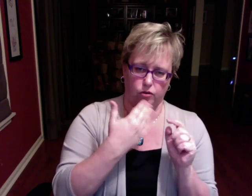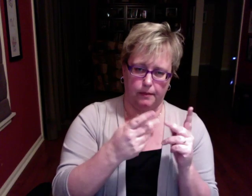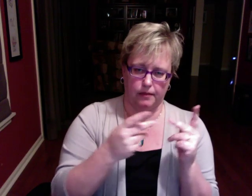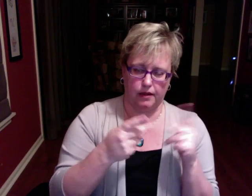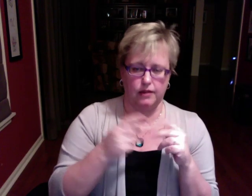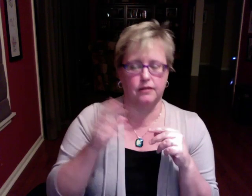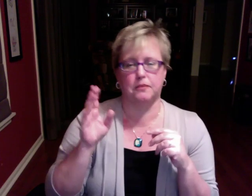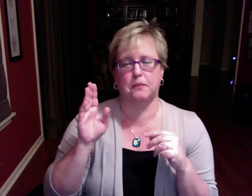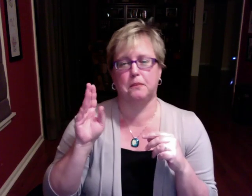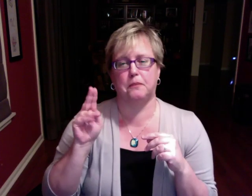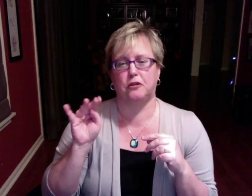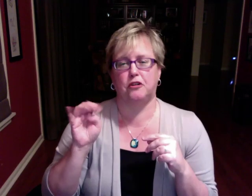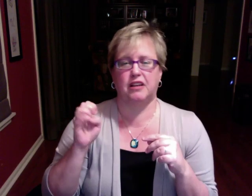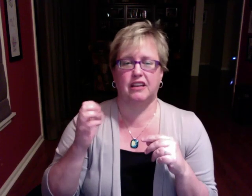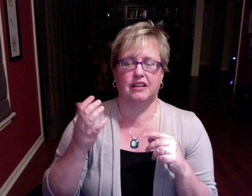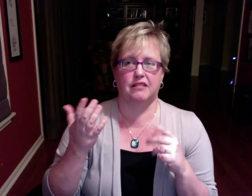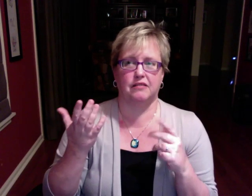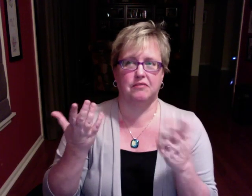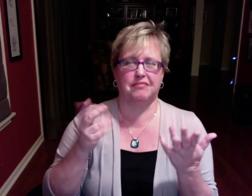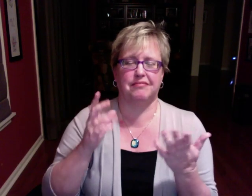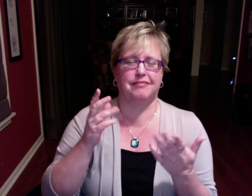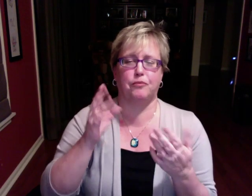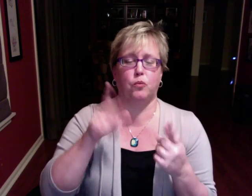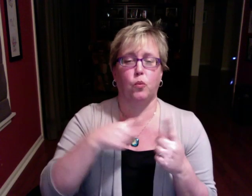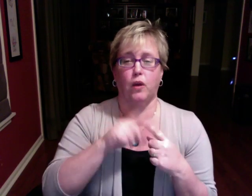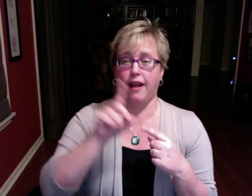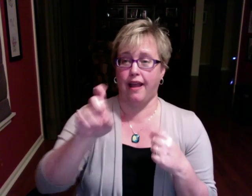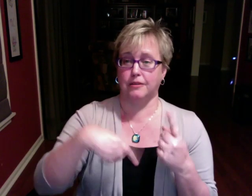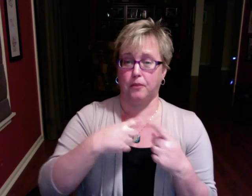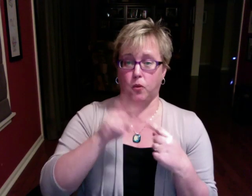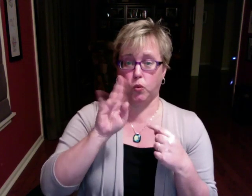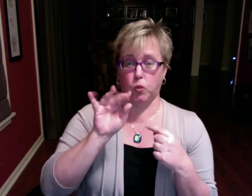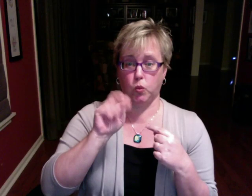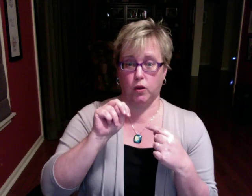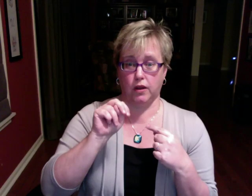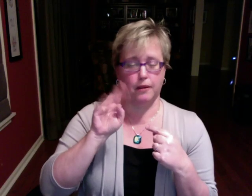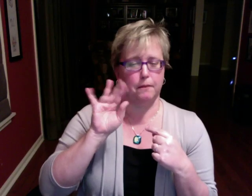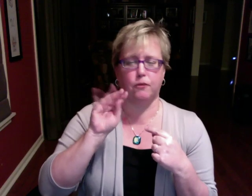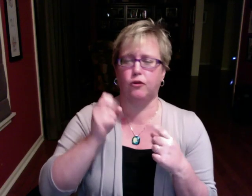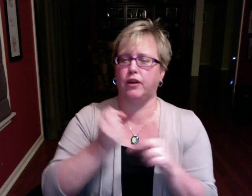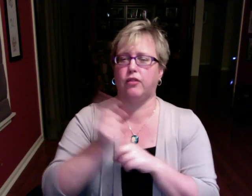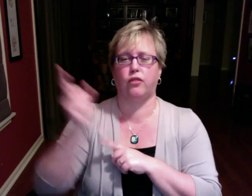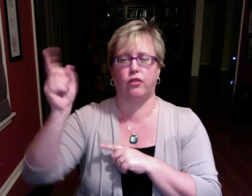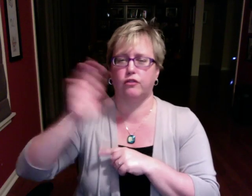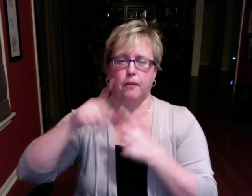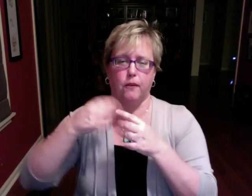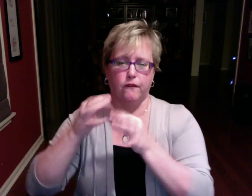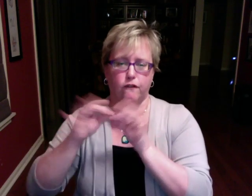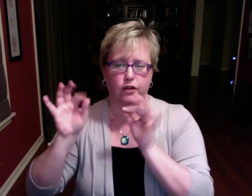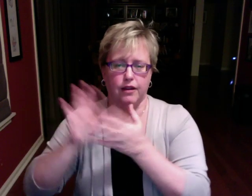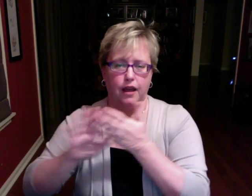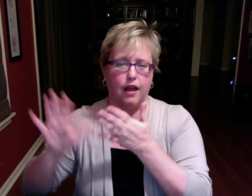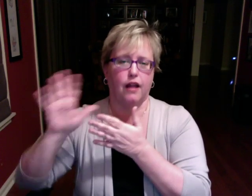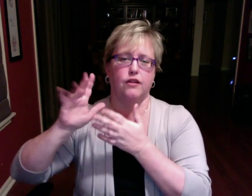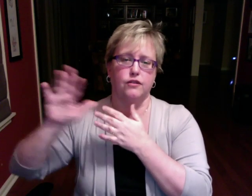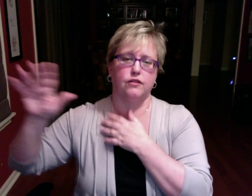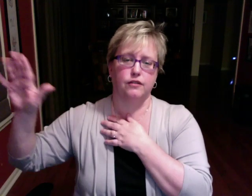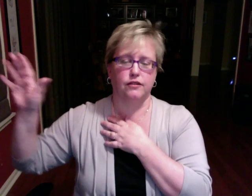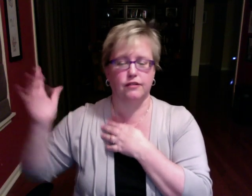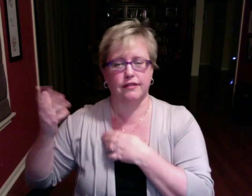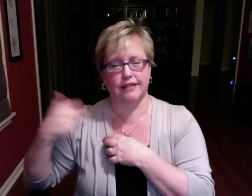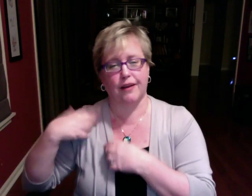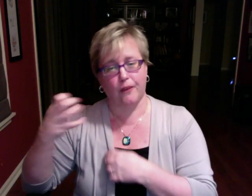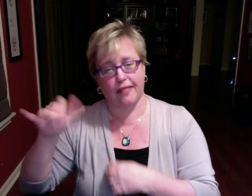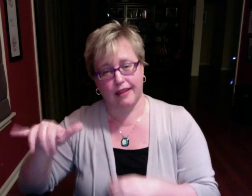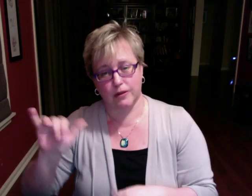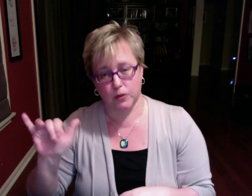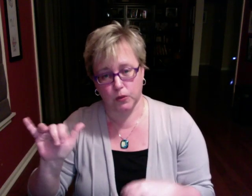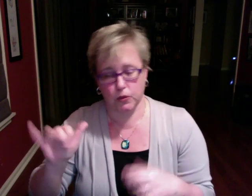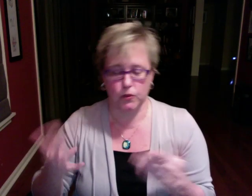With Bernie - when asked about unions - Bernie started talking about free college for all. I like that idea too.